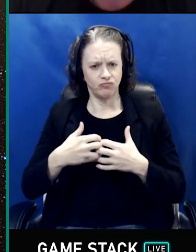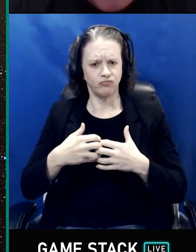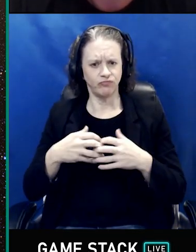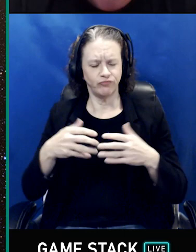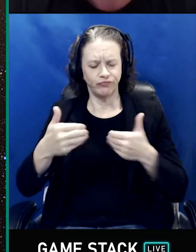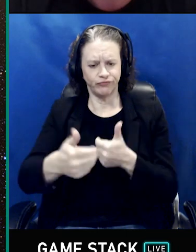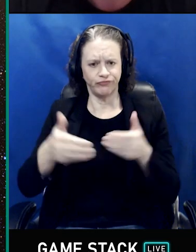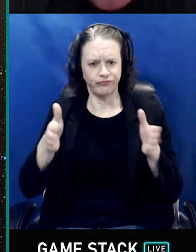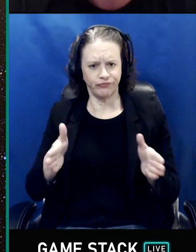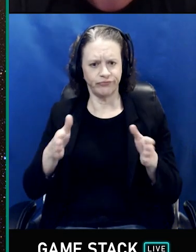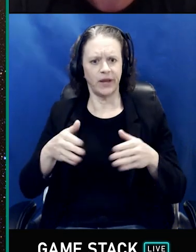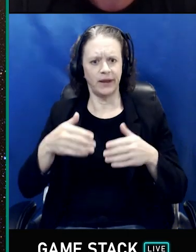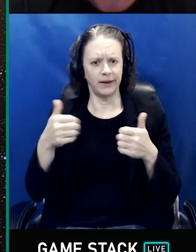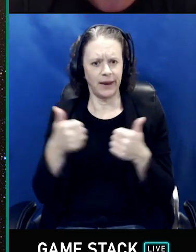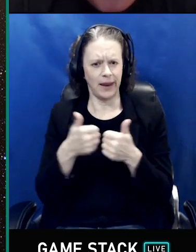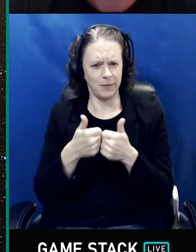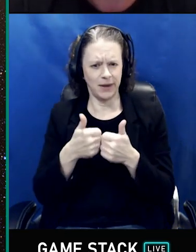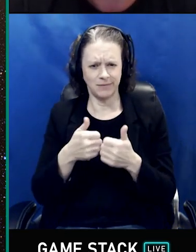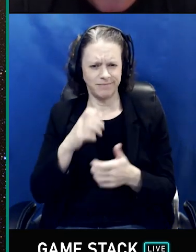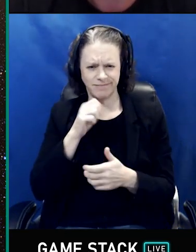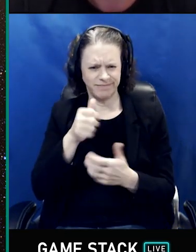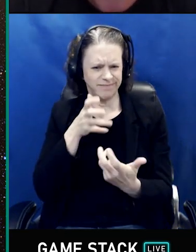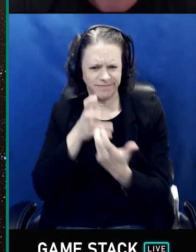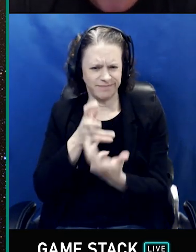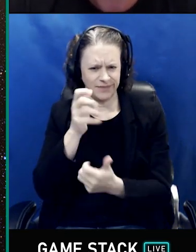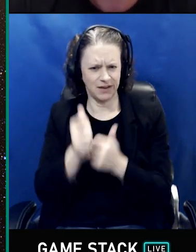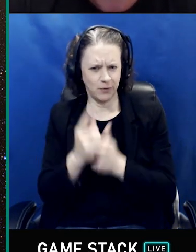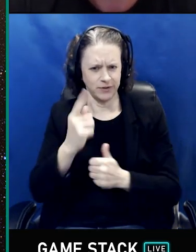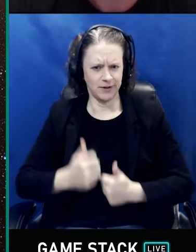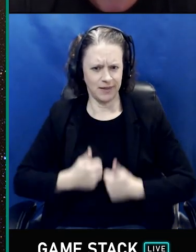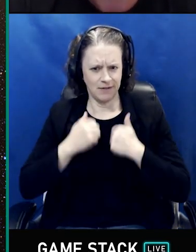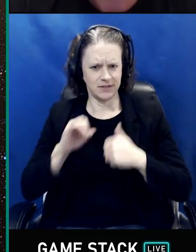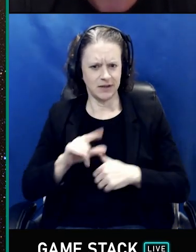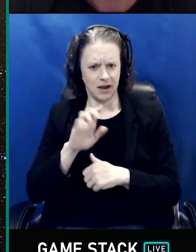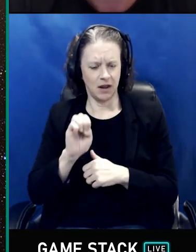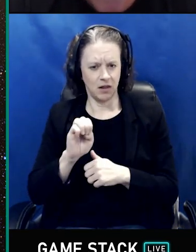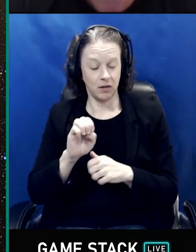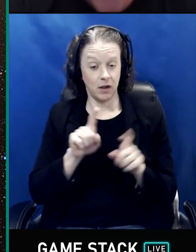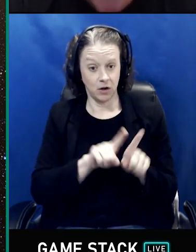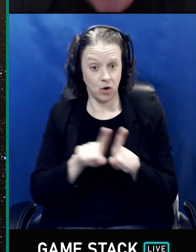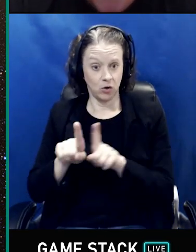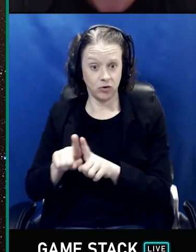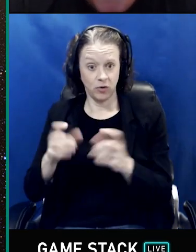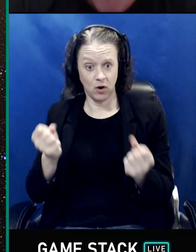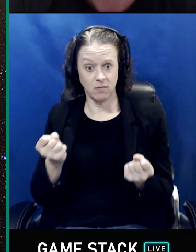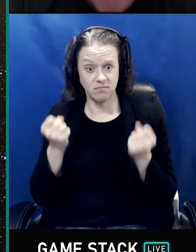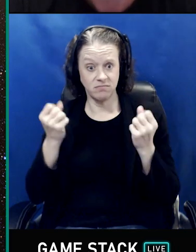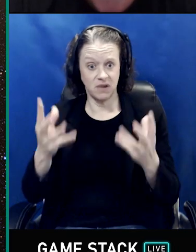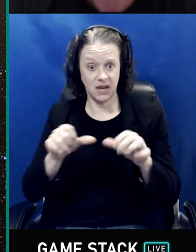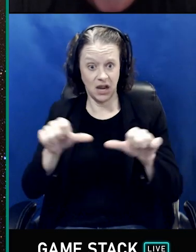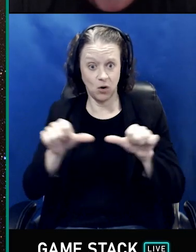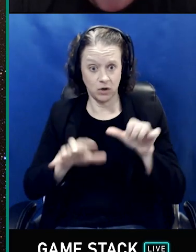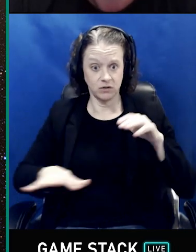Similarly, there are many regions in the world where console gaming has never taken off in a serious way.